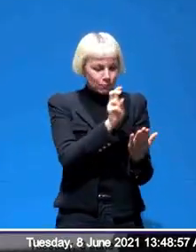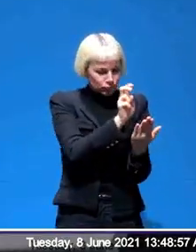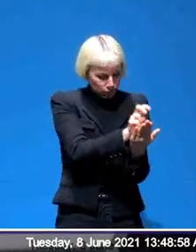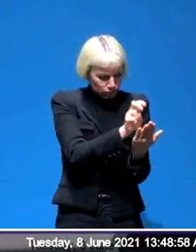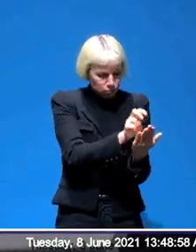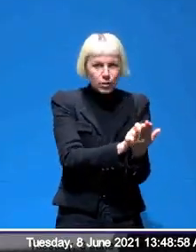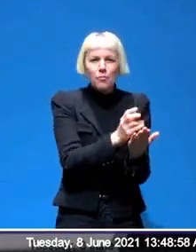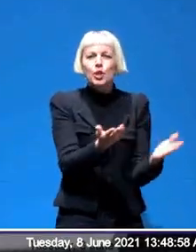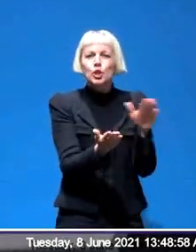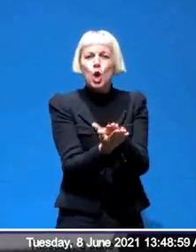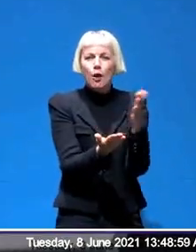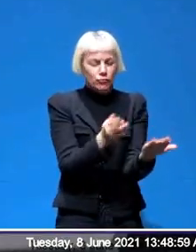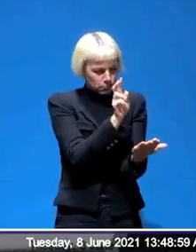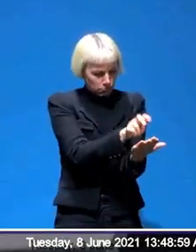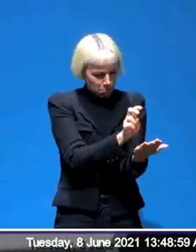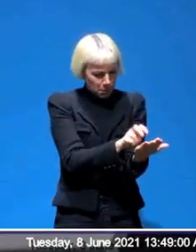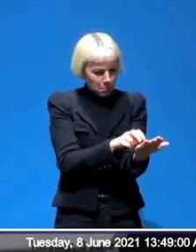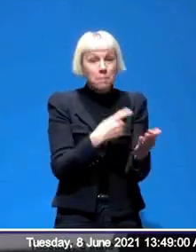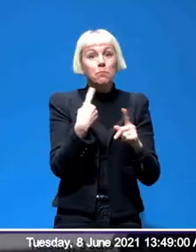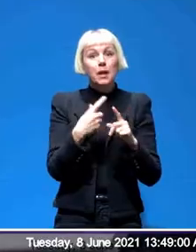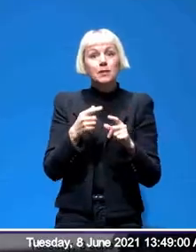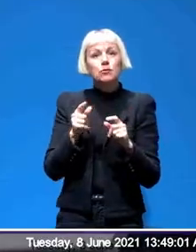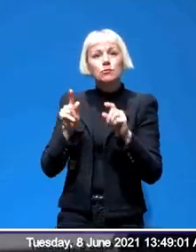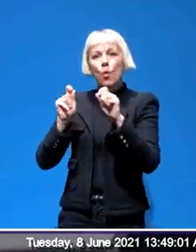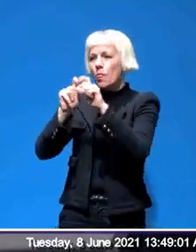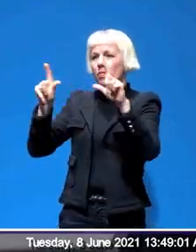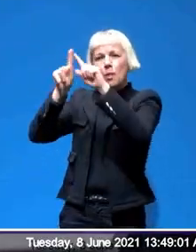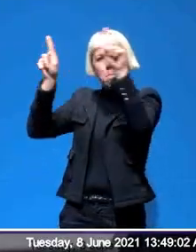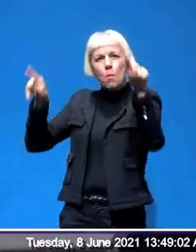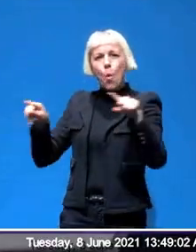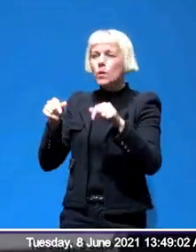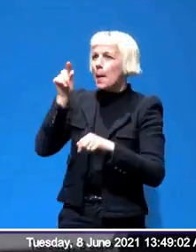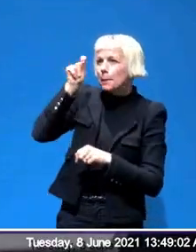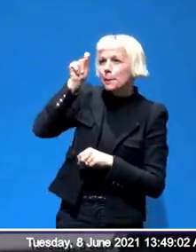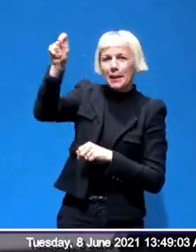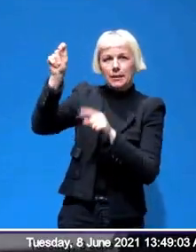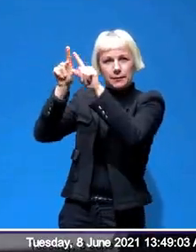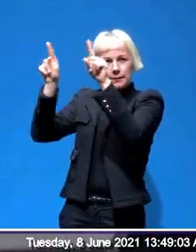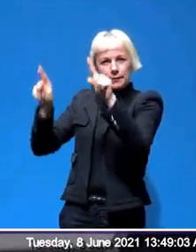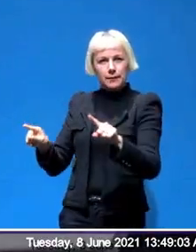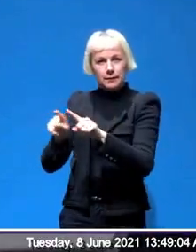and it was also placed on the notice board. The shift supervisor was also advised.